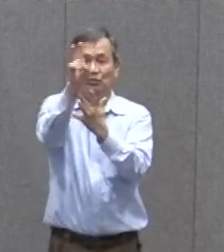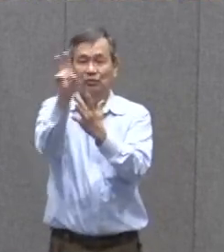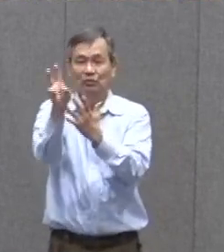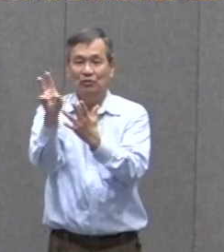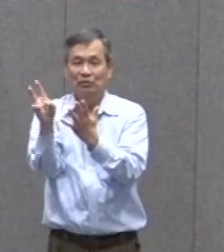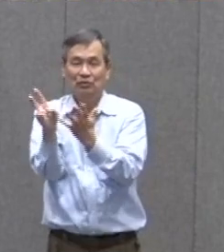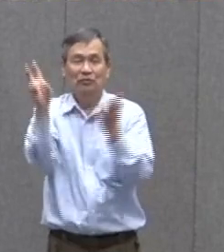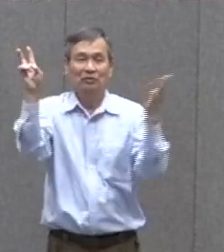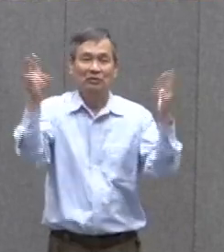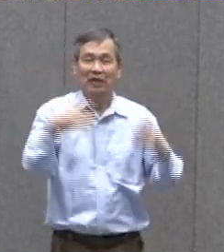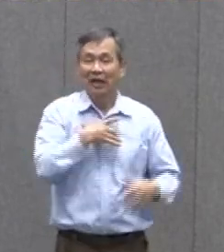I love counting by twos.